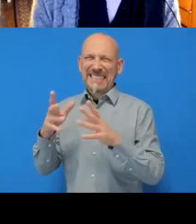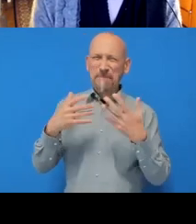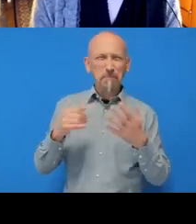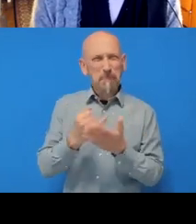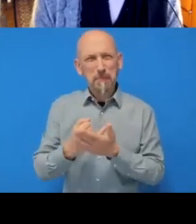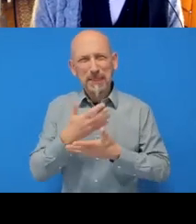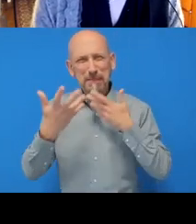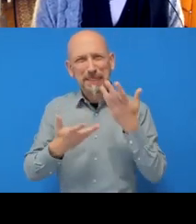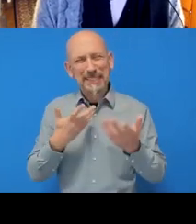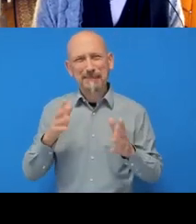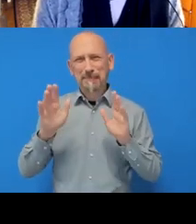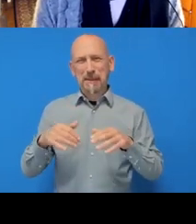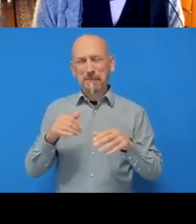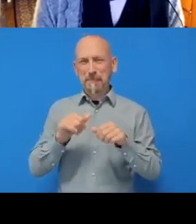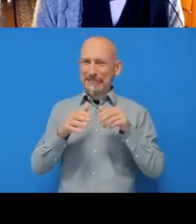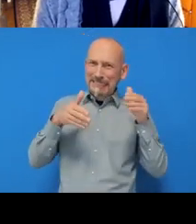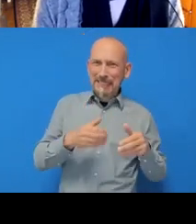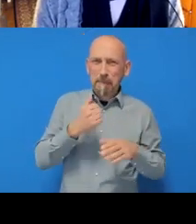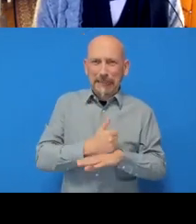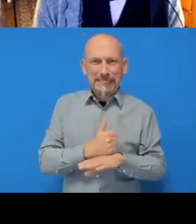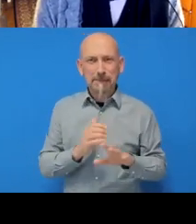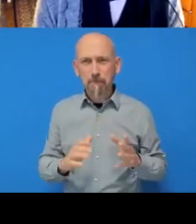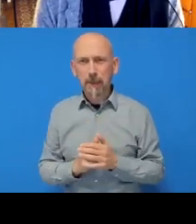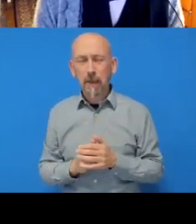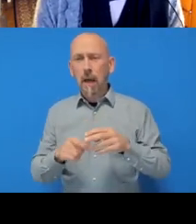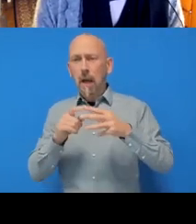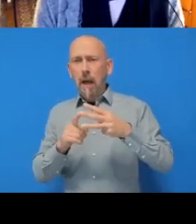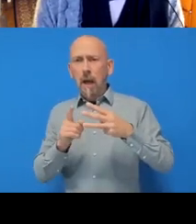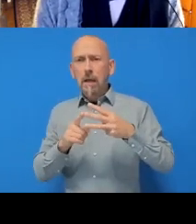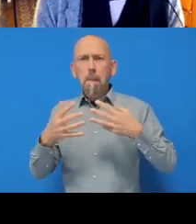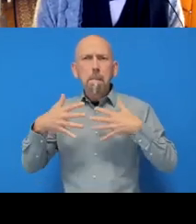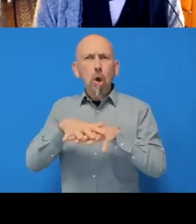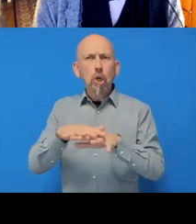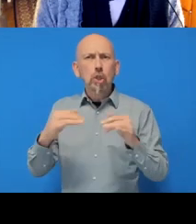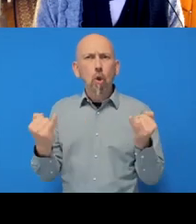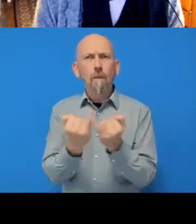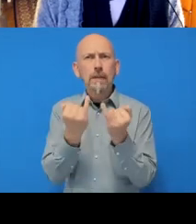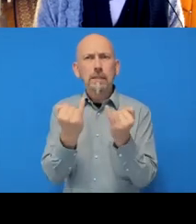And ‘merge conflicts’ can happen, so it could happen when multiple people